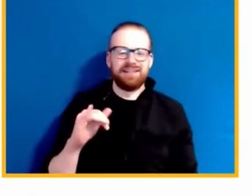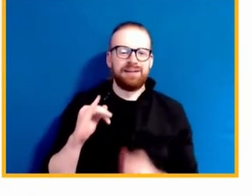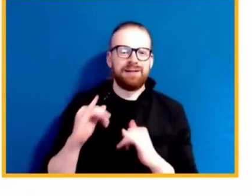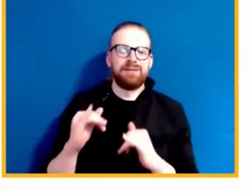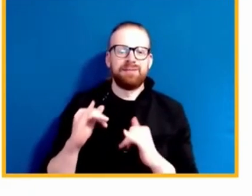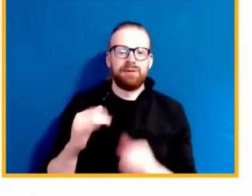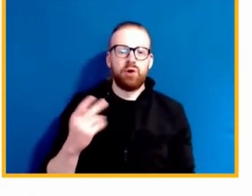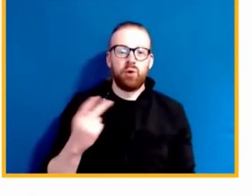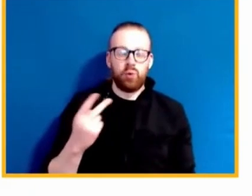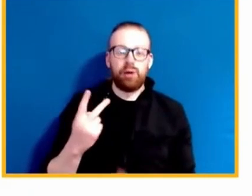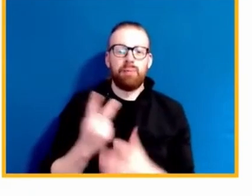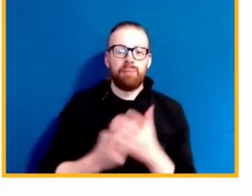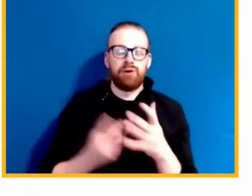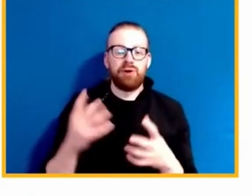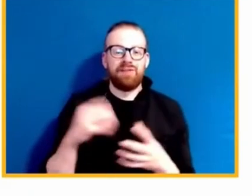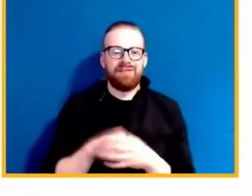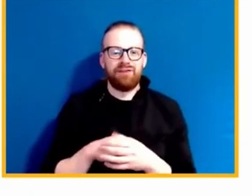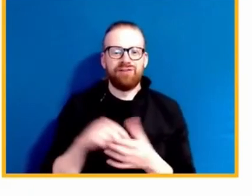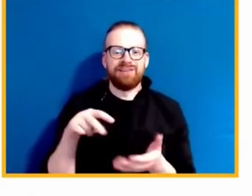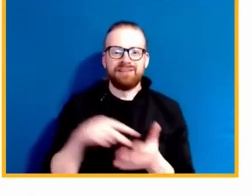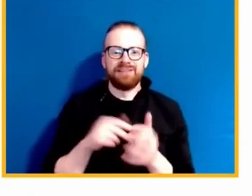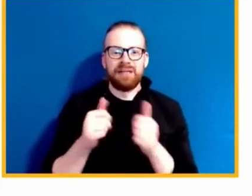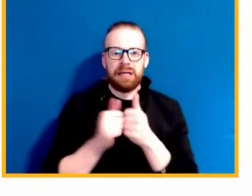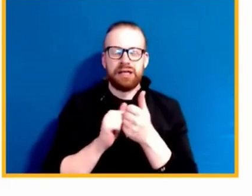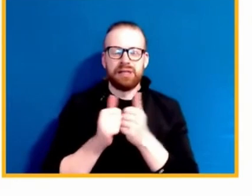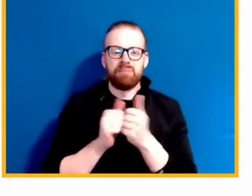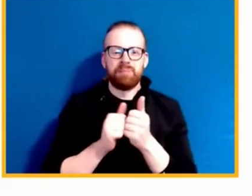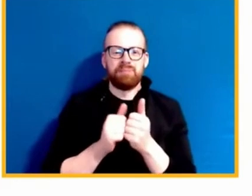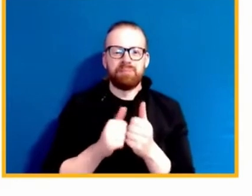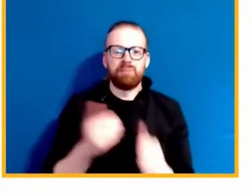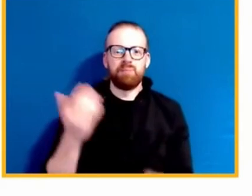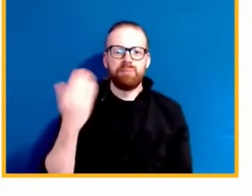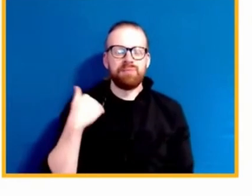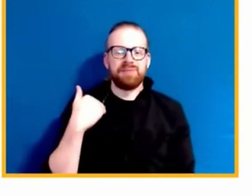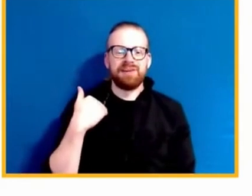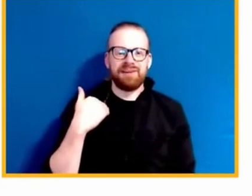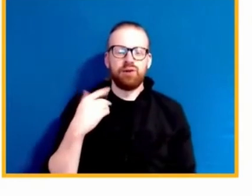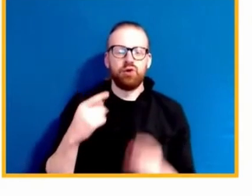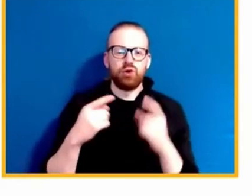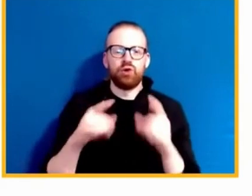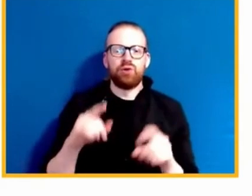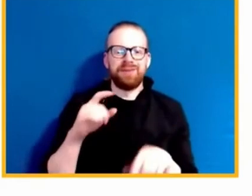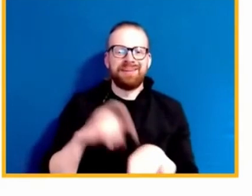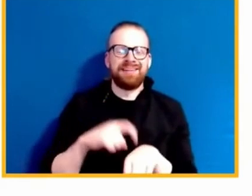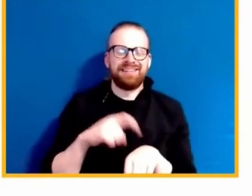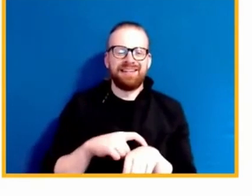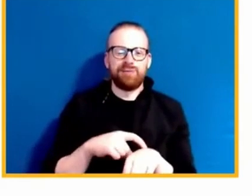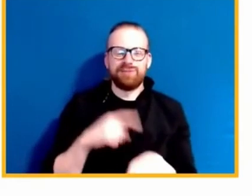Kendi and I were both part of the dance competition scene back in you know, back during that heyday, I'll call it.